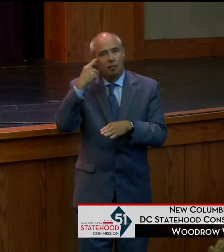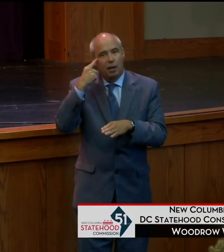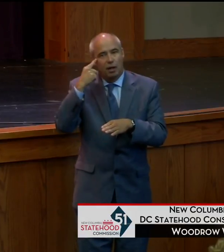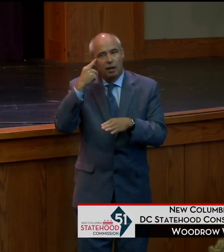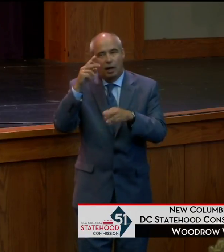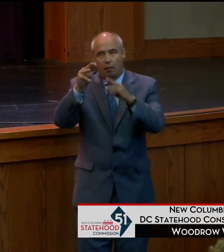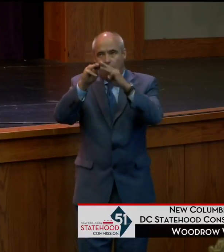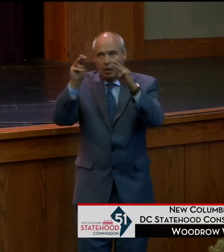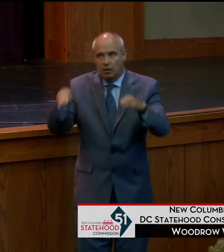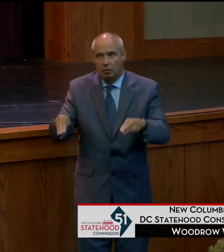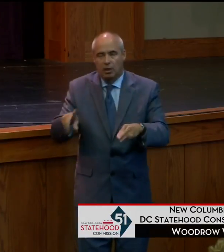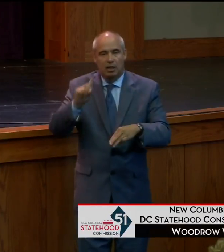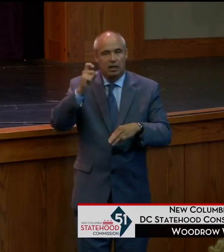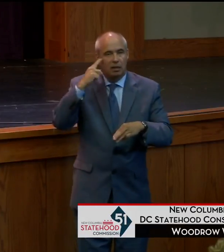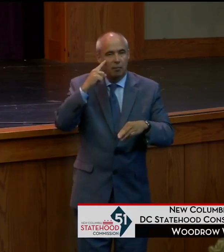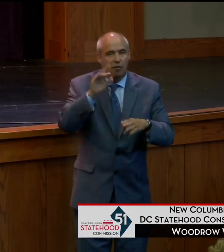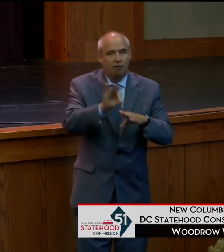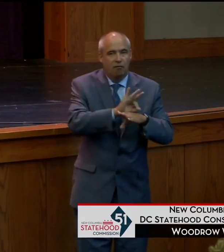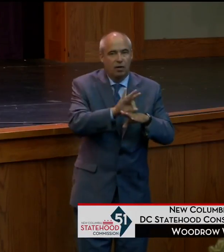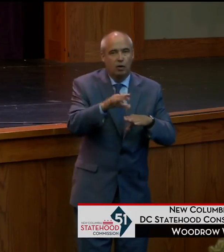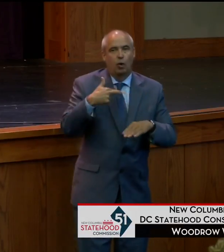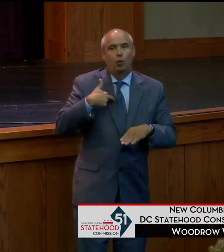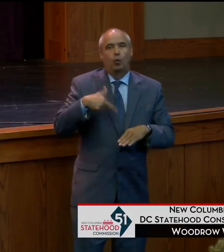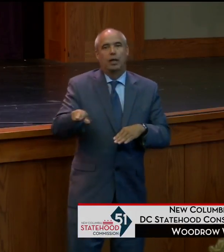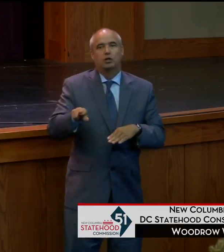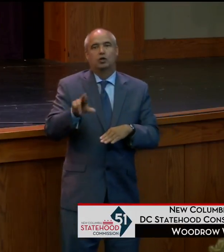FUNCTIONS, RELIGIOUS INSTITUTIONS AND SO FORTH.